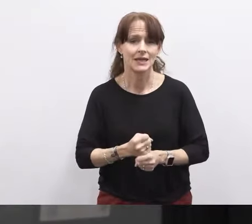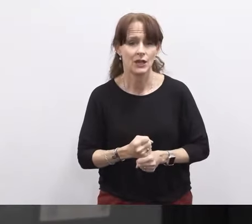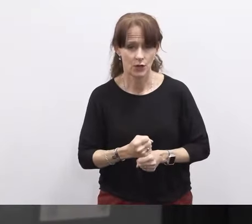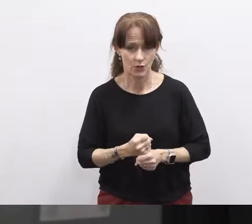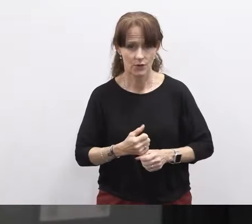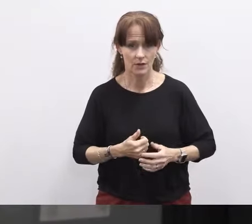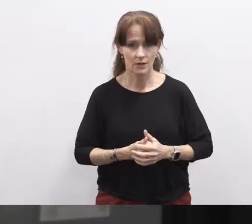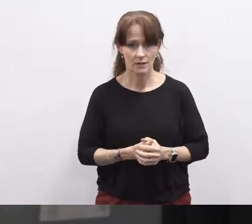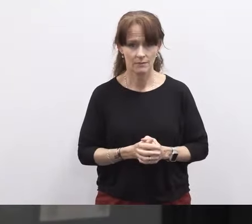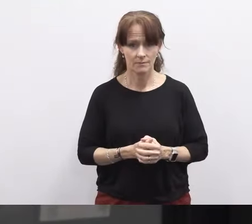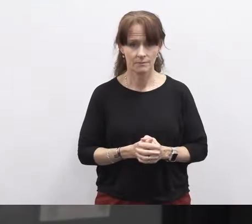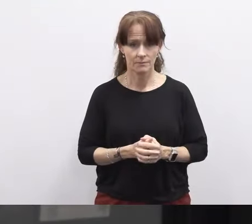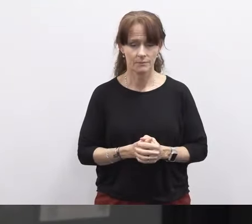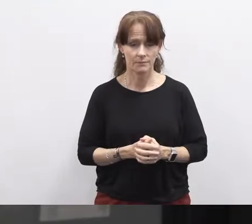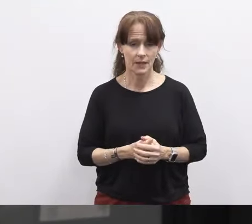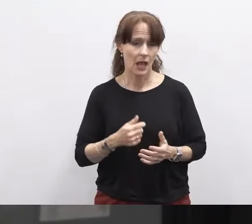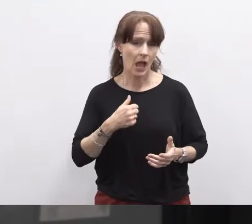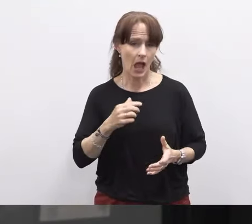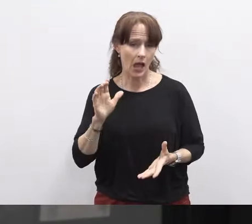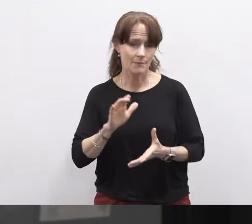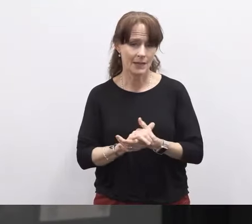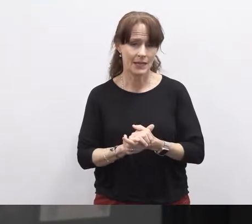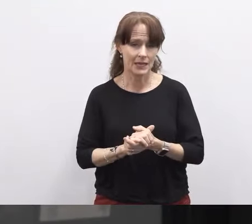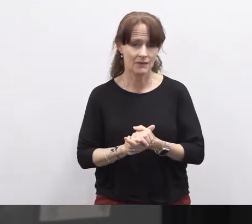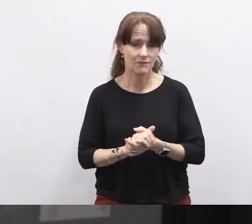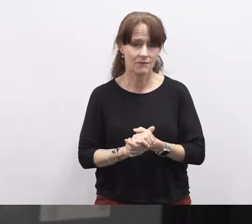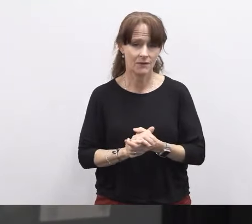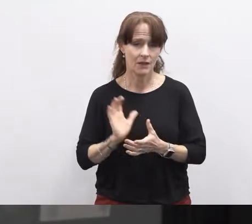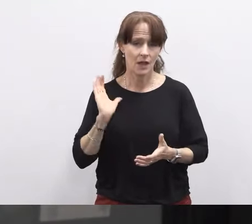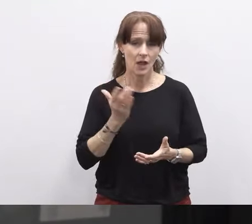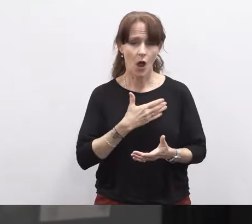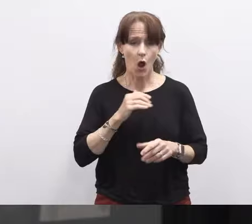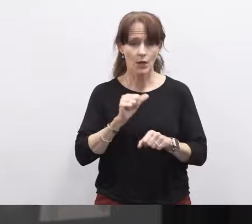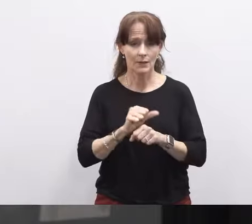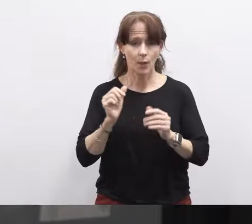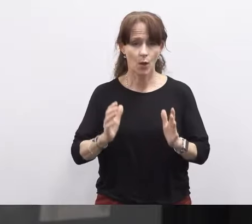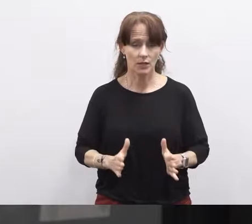And so I believe that our employees are classified,